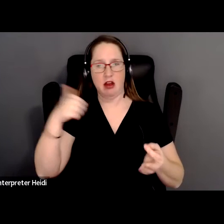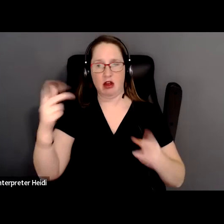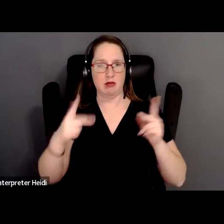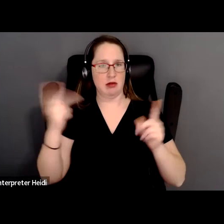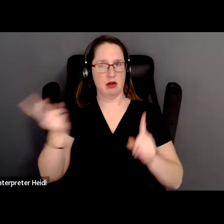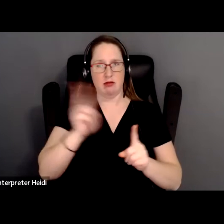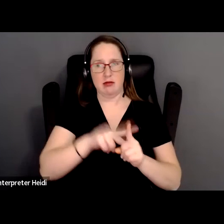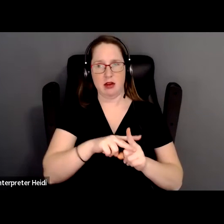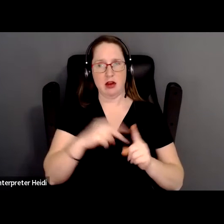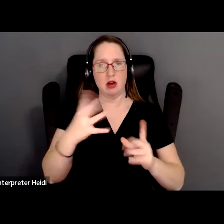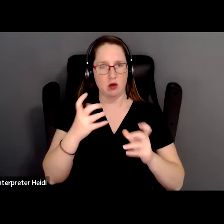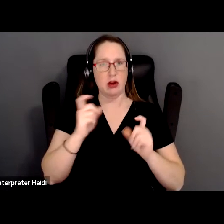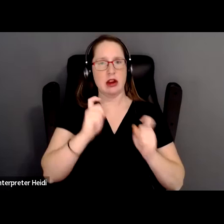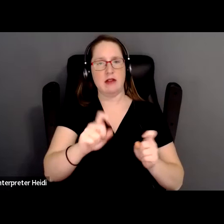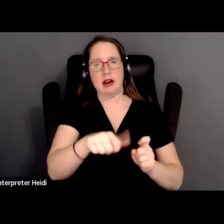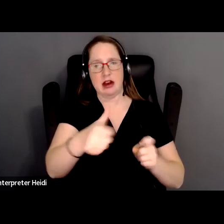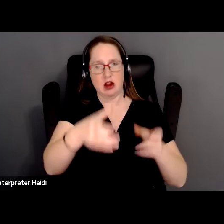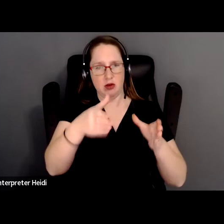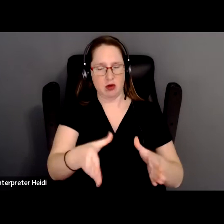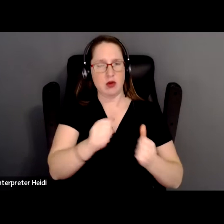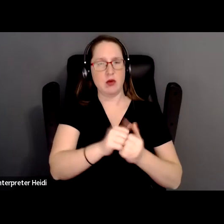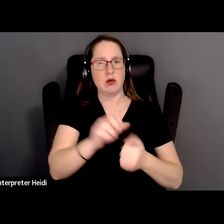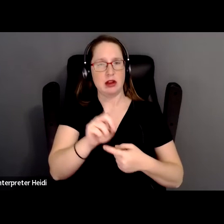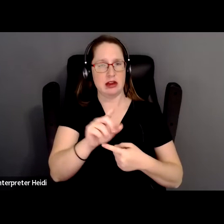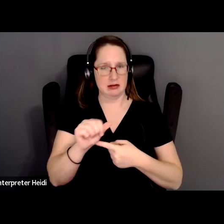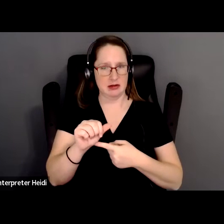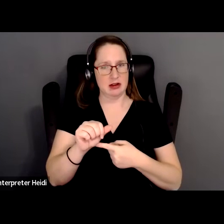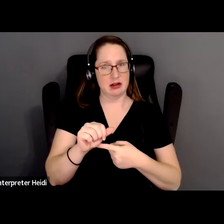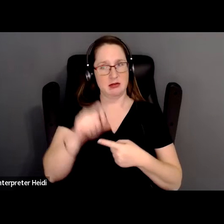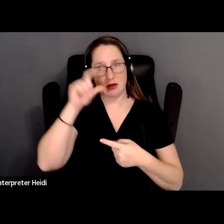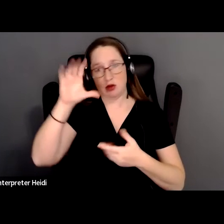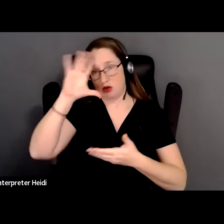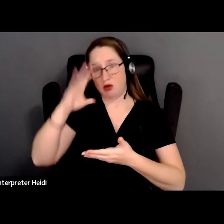They wanted to give another person with a disability cause. Their daughter had a disability.